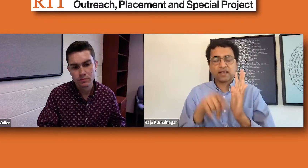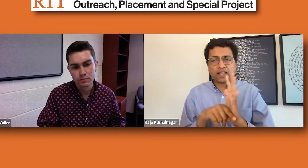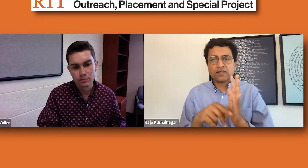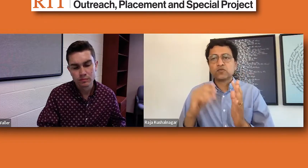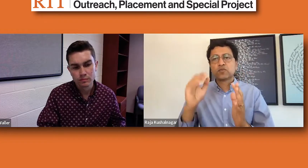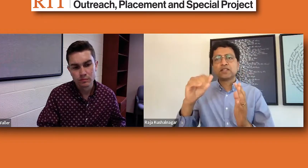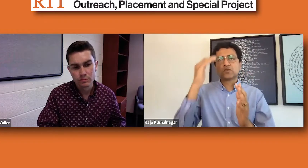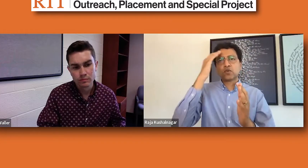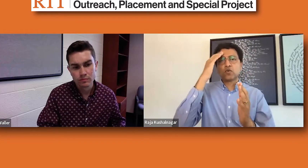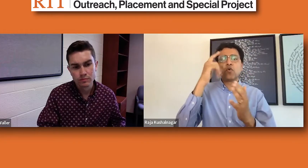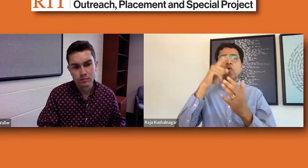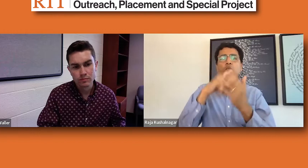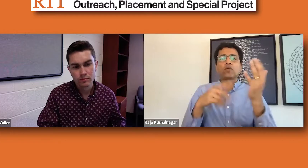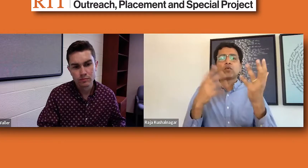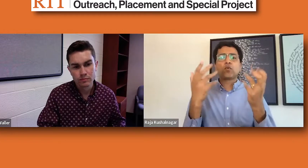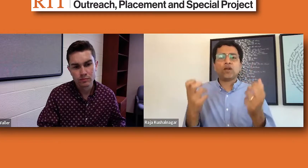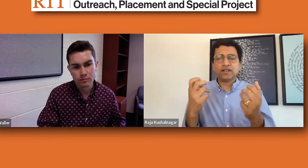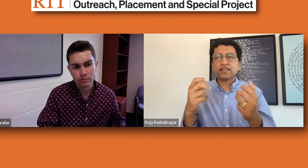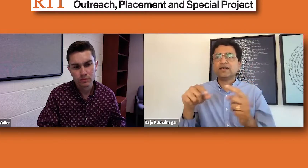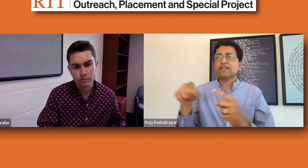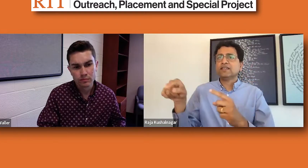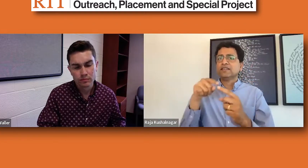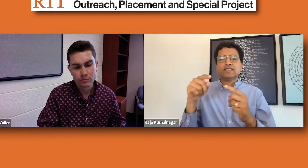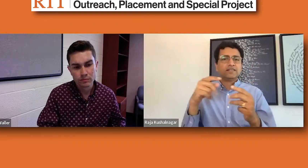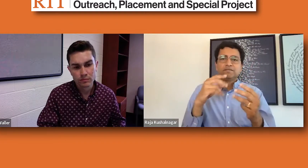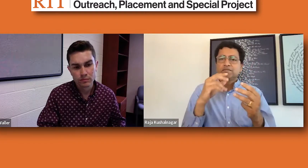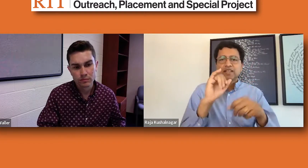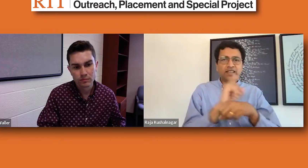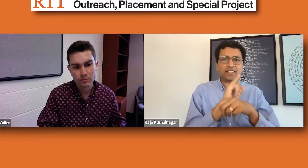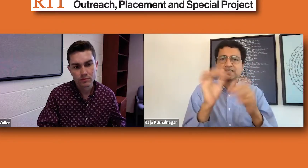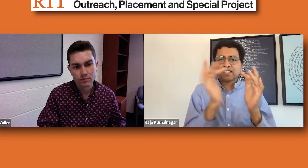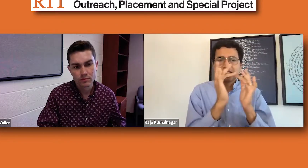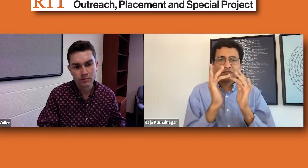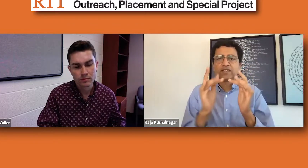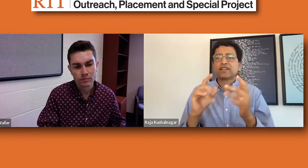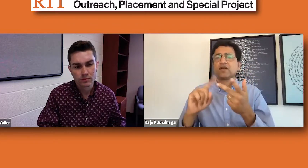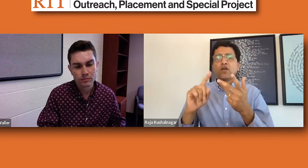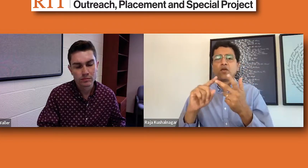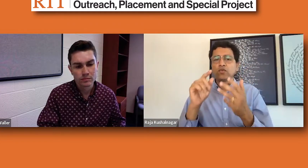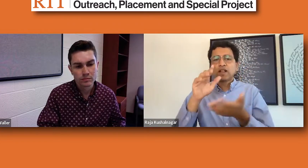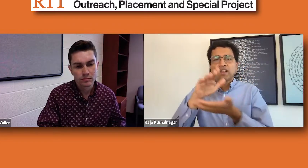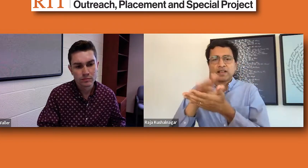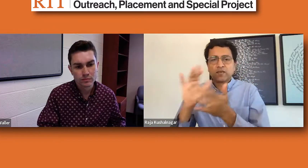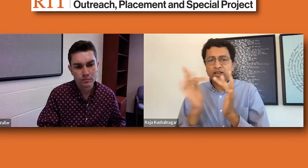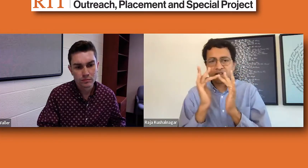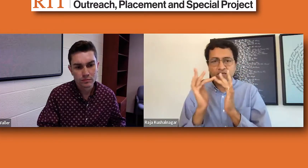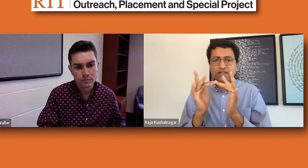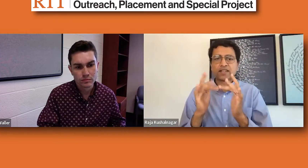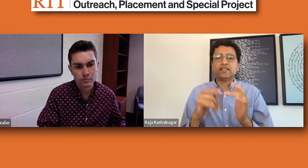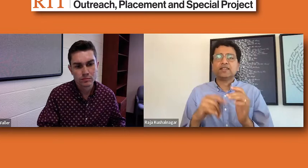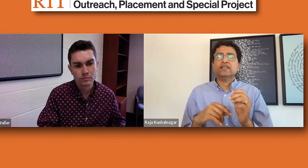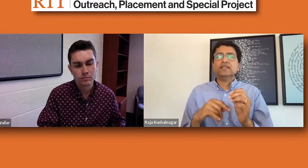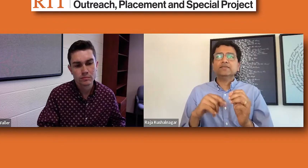you become a senior in your undergrad program, you've considered what you want, you've made connections and networked,